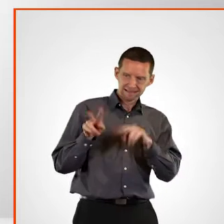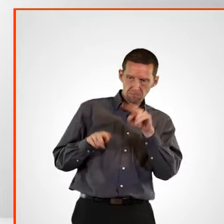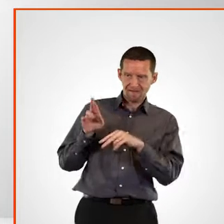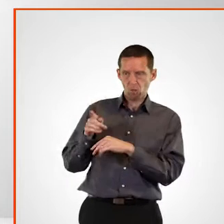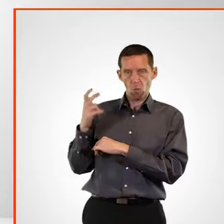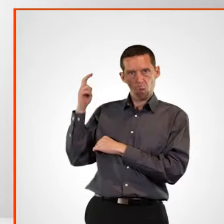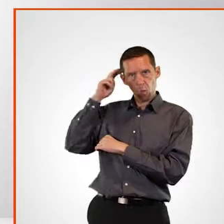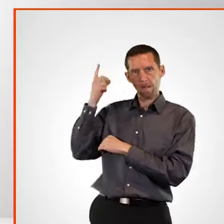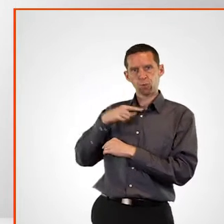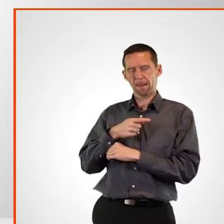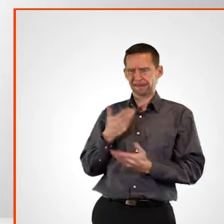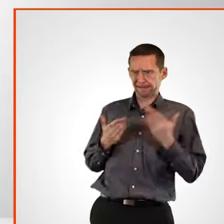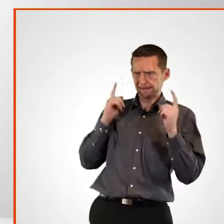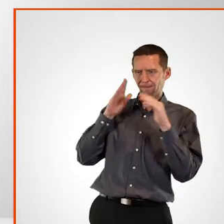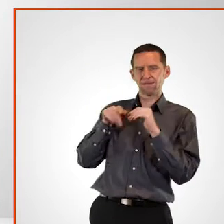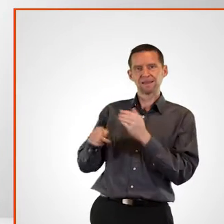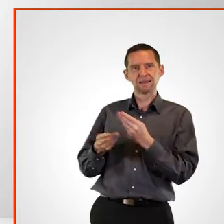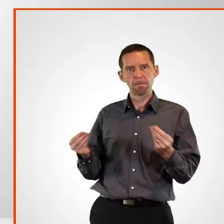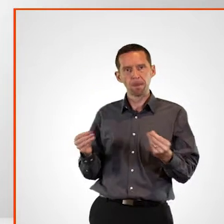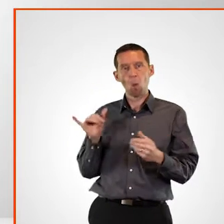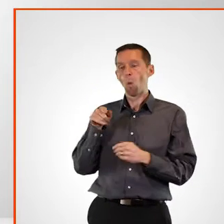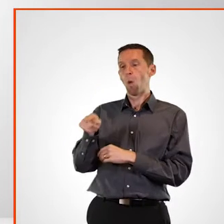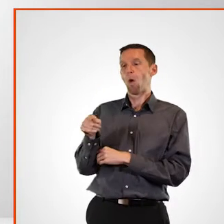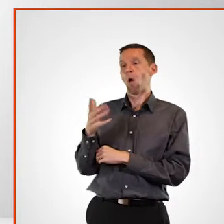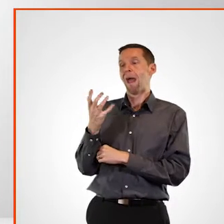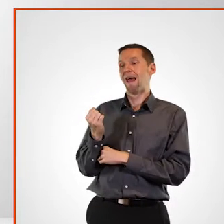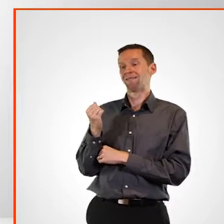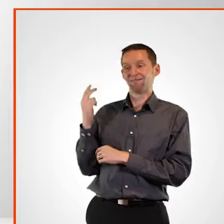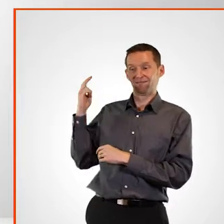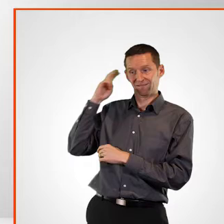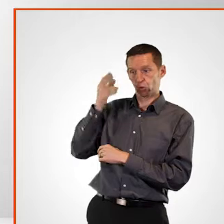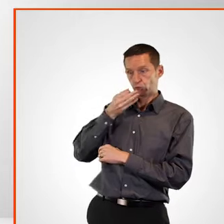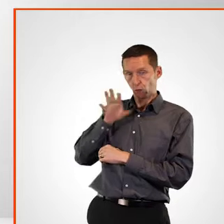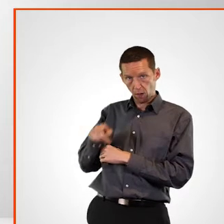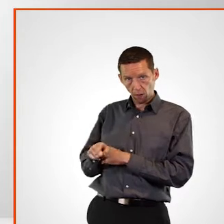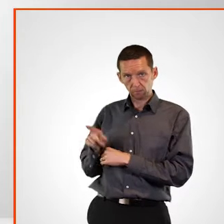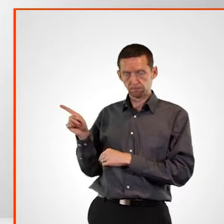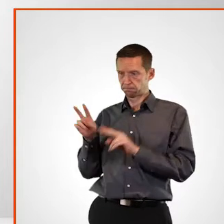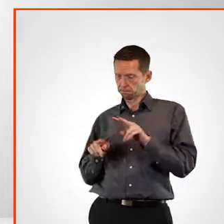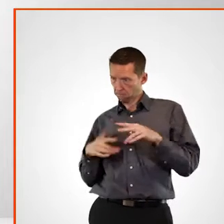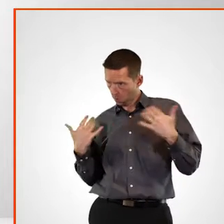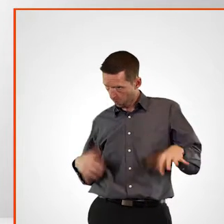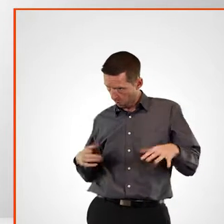because they were concerned about something, typically. Or they got a kid with a cochlear implant on their case load and said, "Wow!